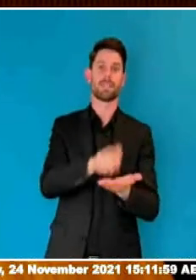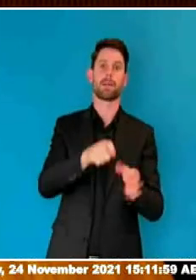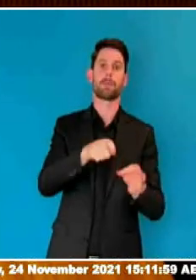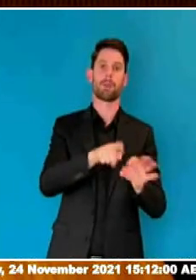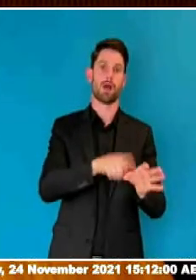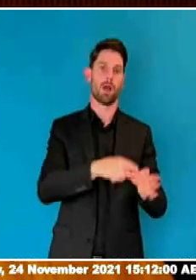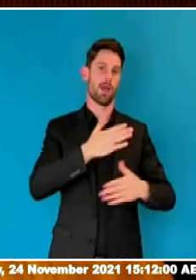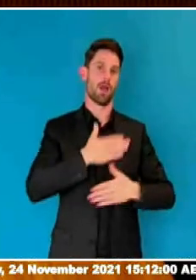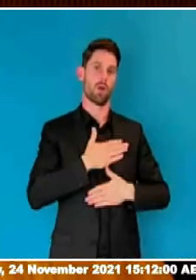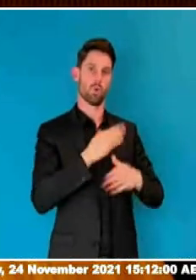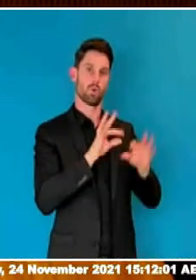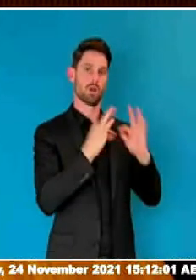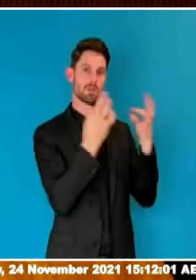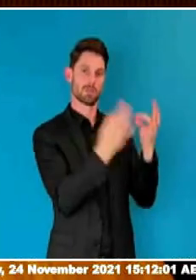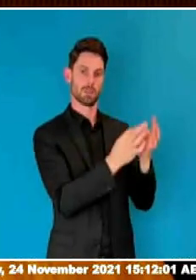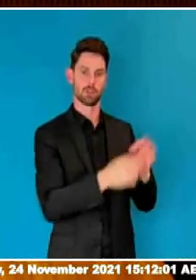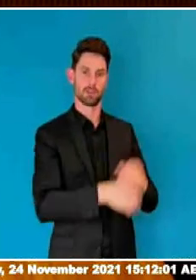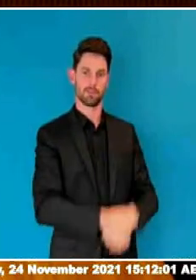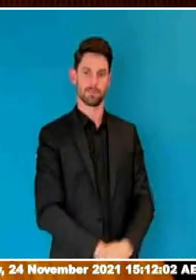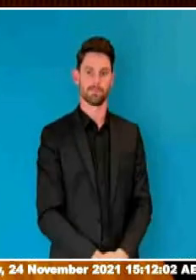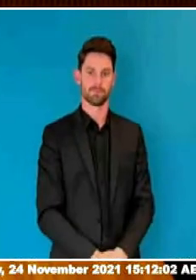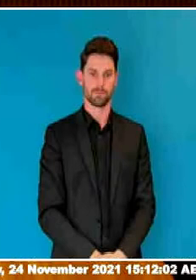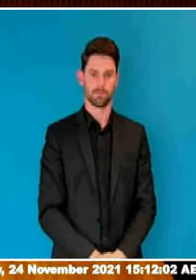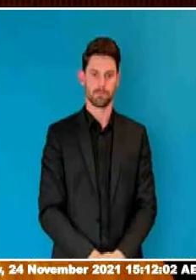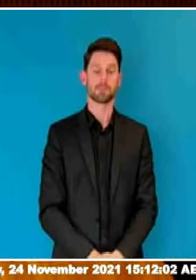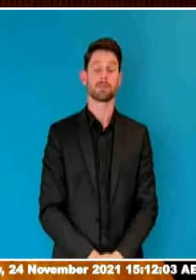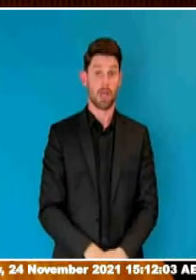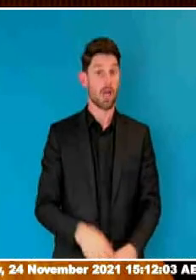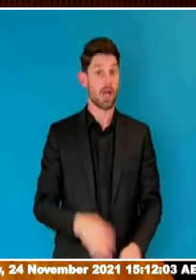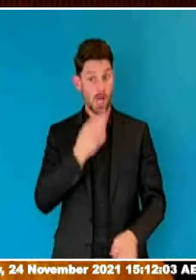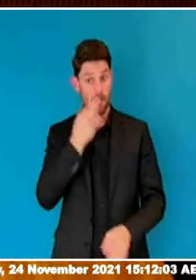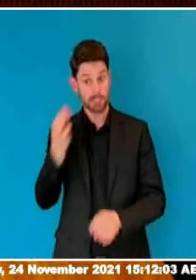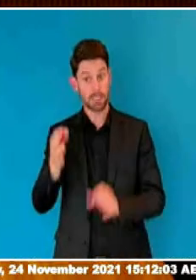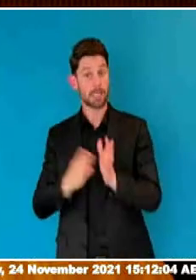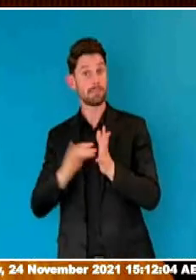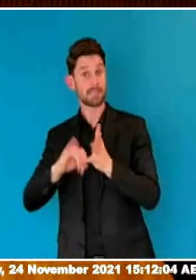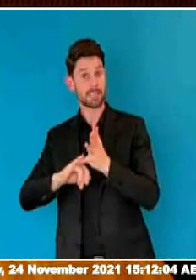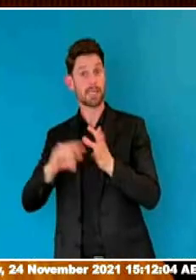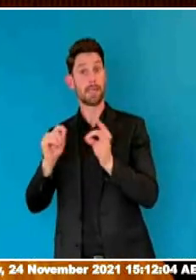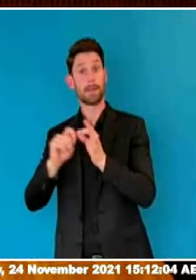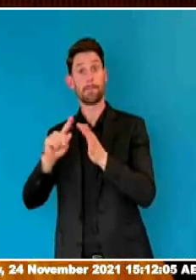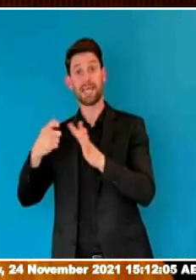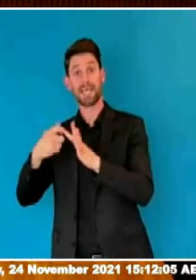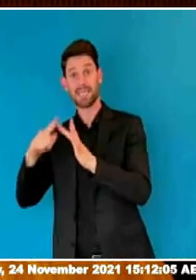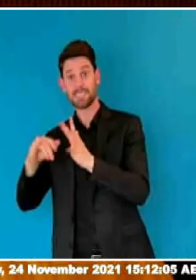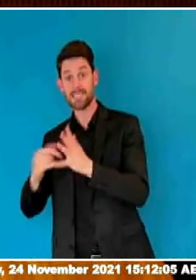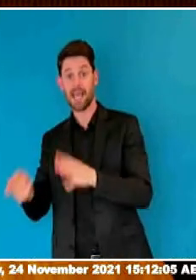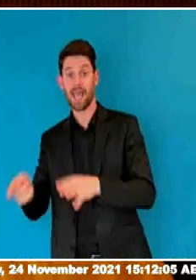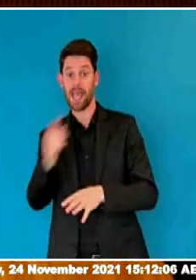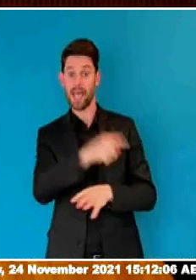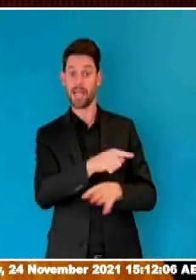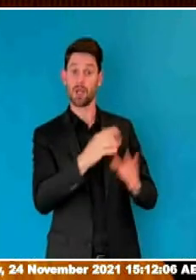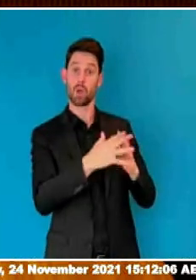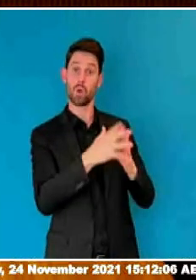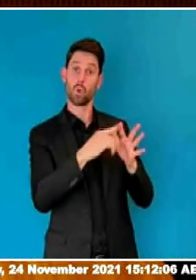Ms Weston and Ms Bekis, is there a similar approach in terms of Comcare and